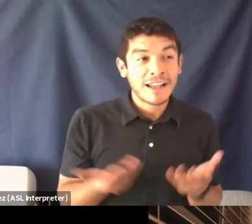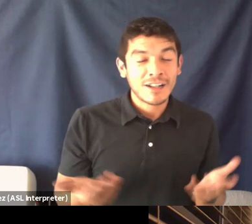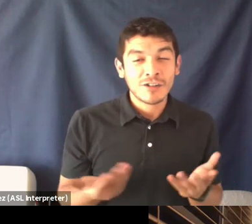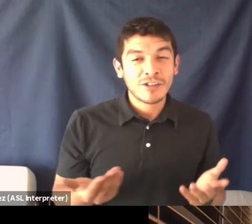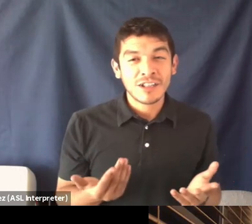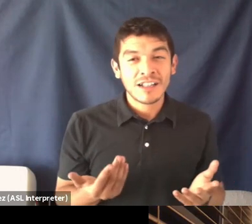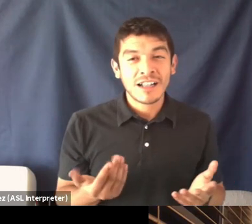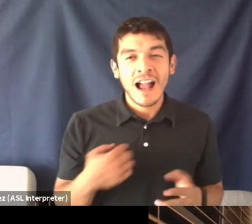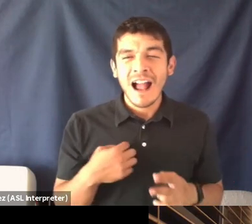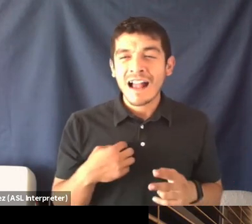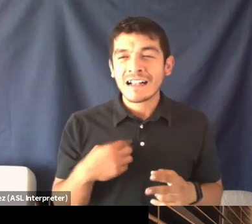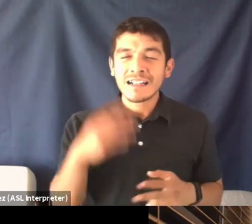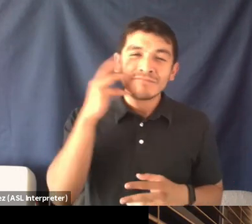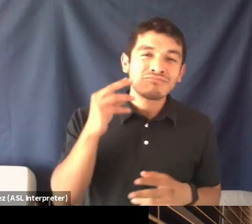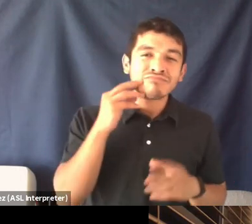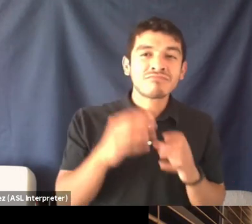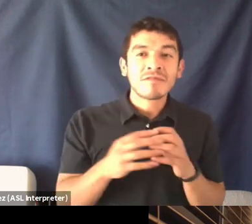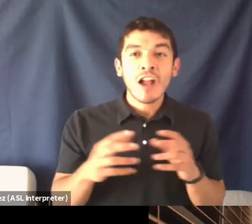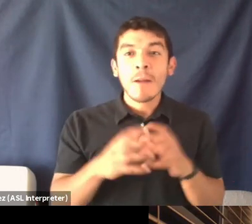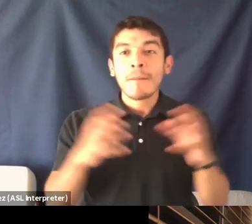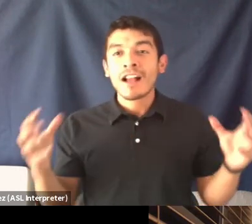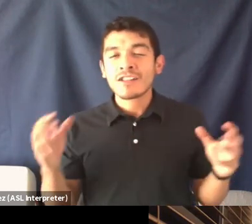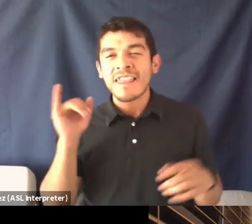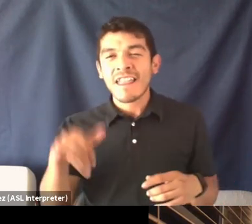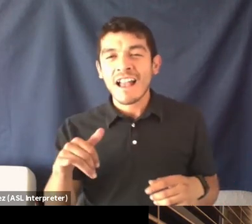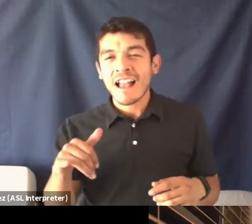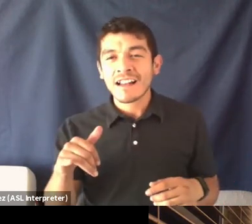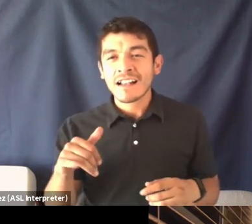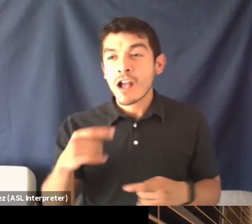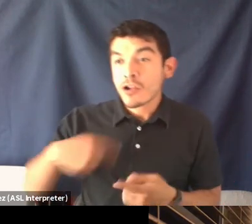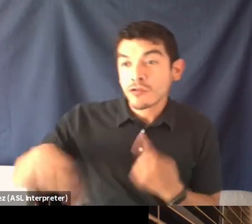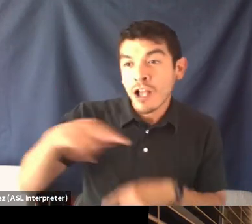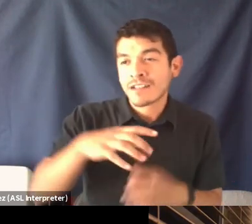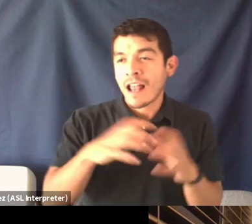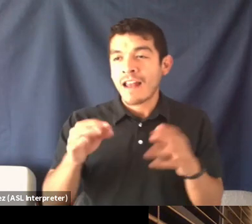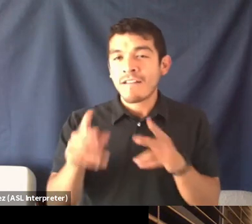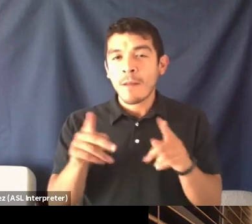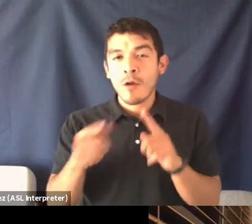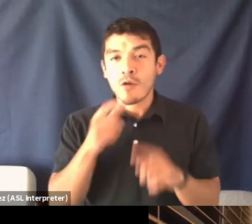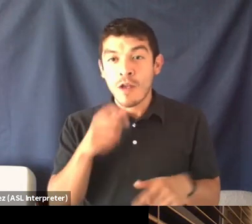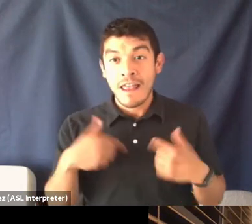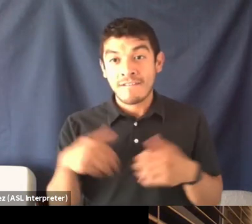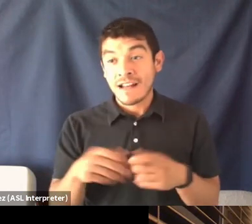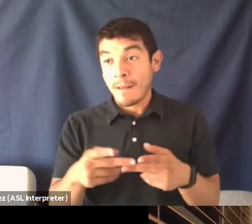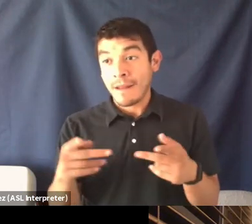very much entrenched in the kind of thinking that I feel like surrounds a lot of the folks who live in a place like the villages.